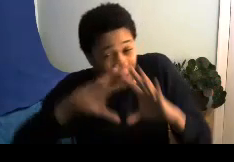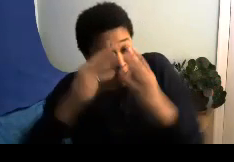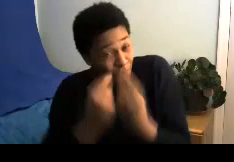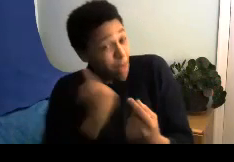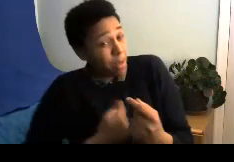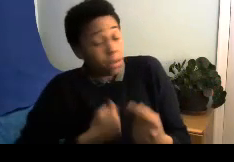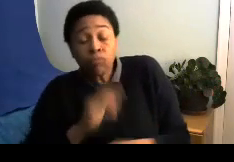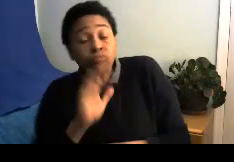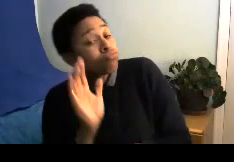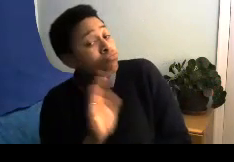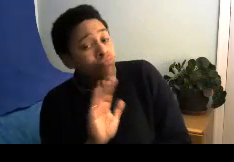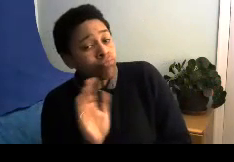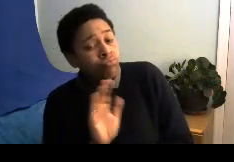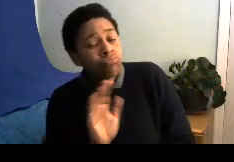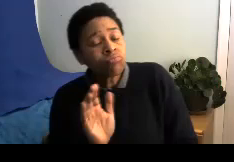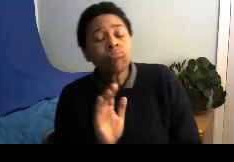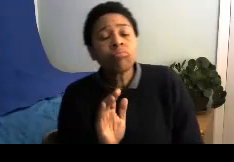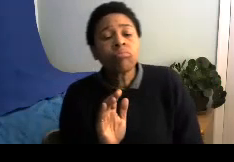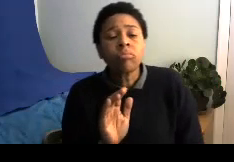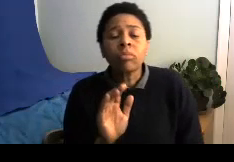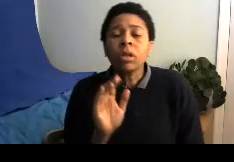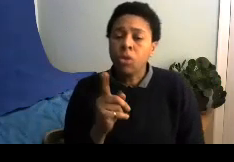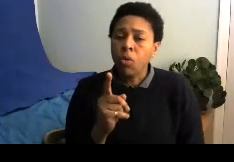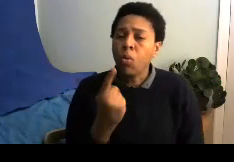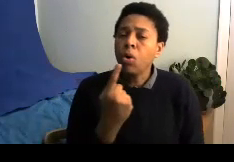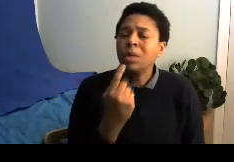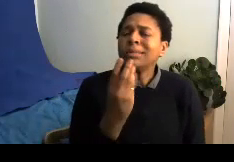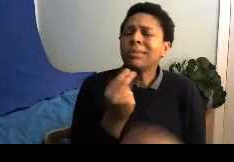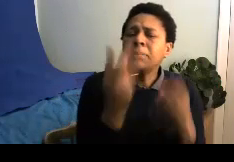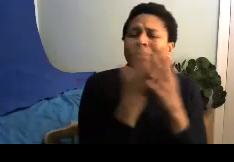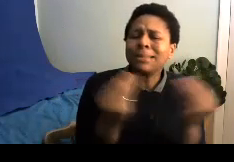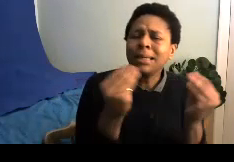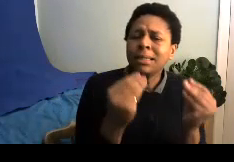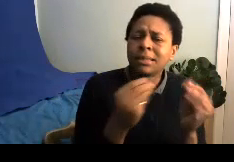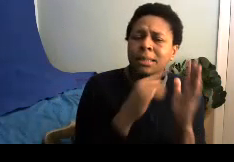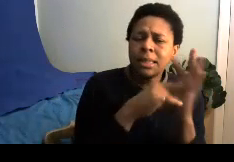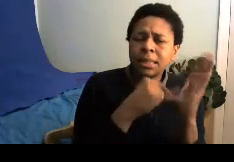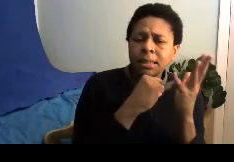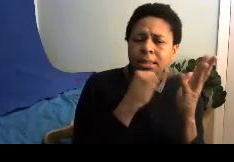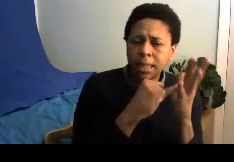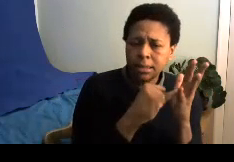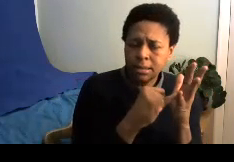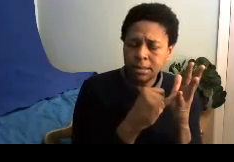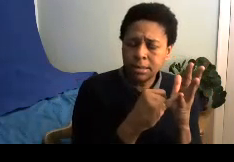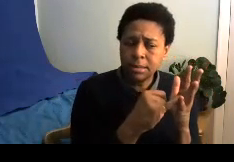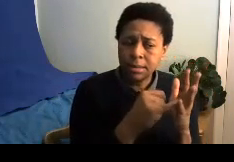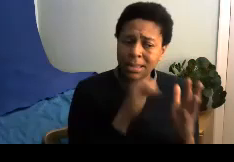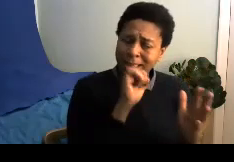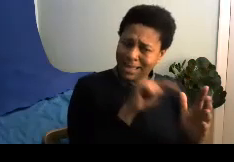which, you know, Jesse's you know, experiencing, you know,